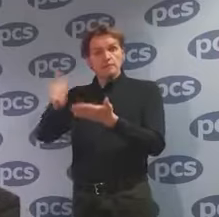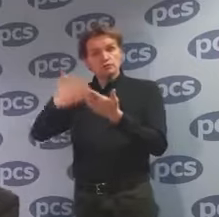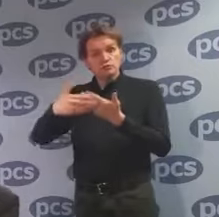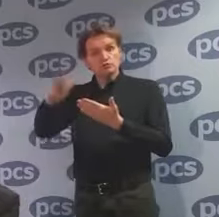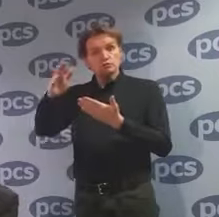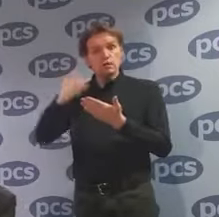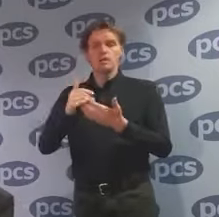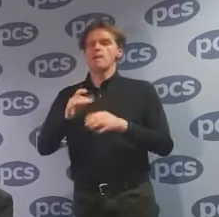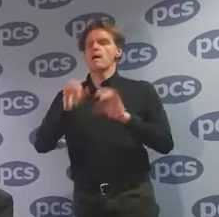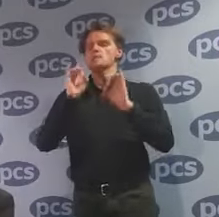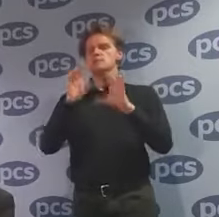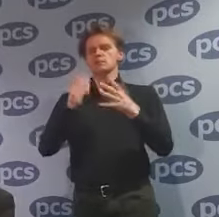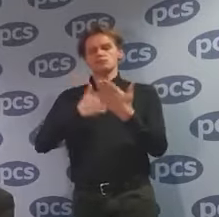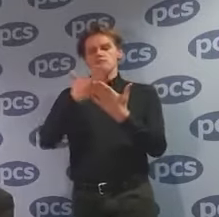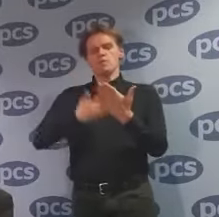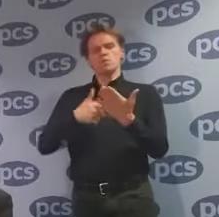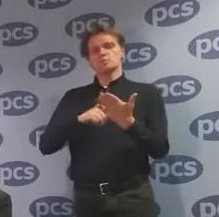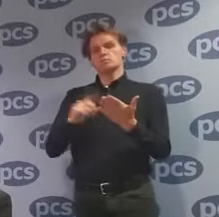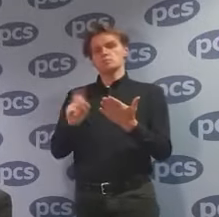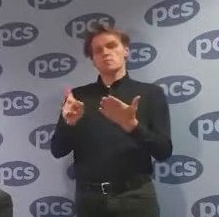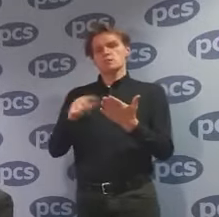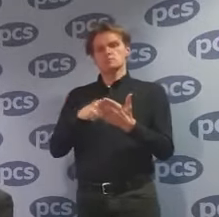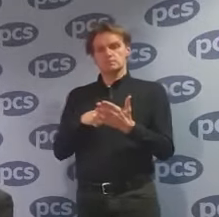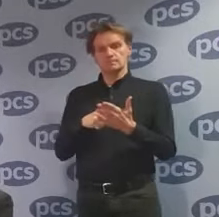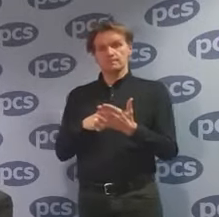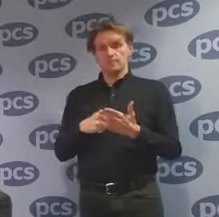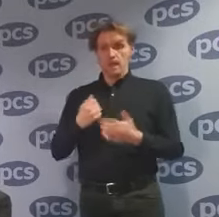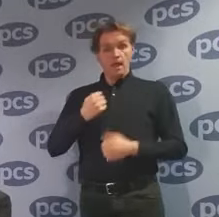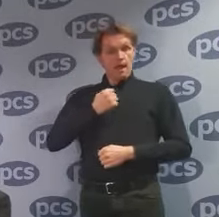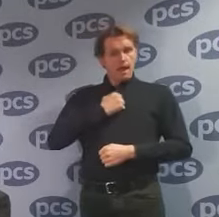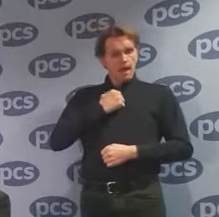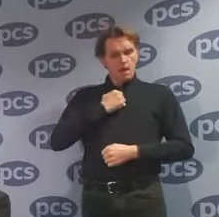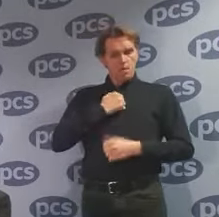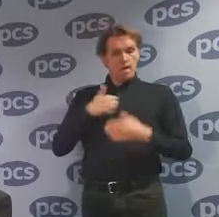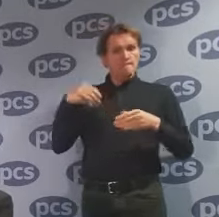because if the key for PCS members here was the question of public sector pay